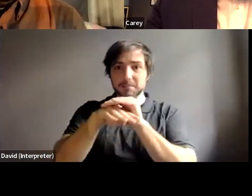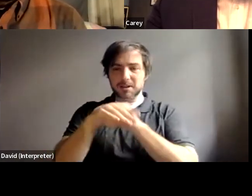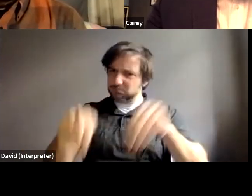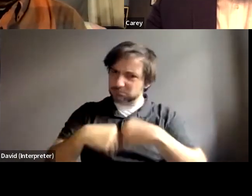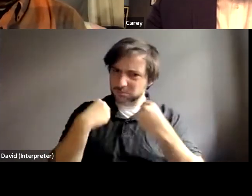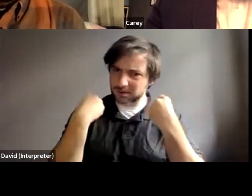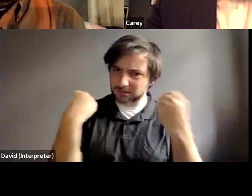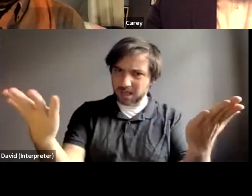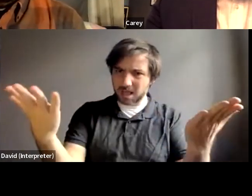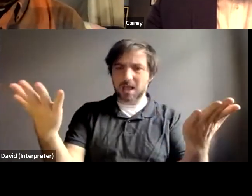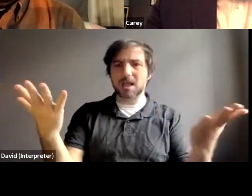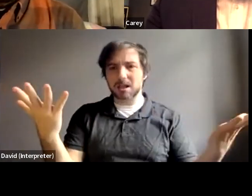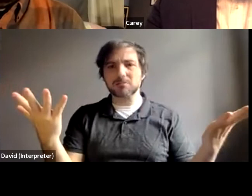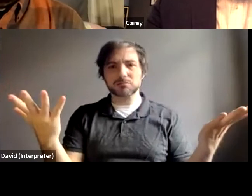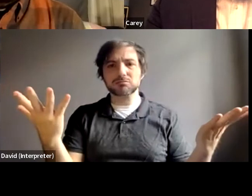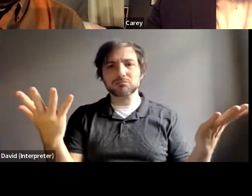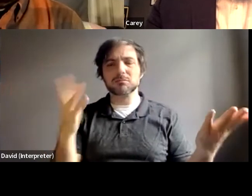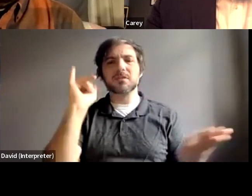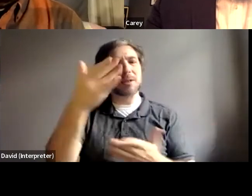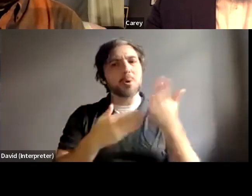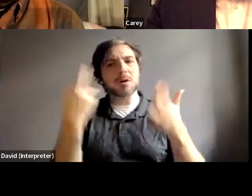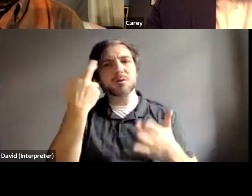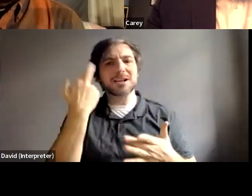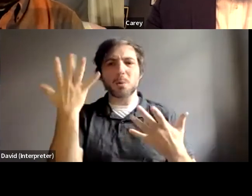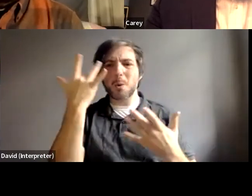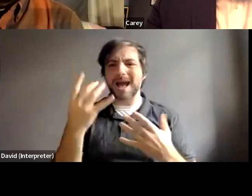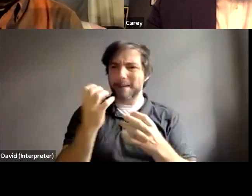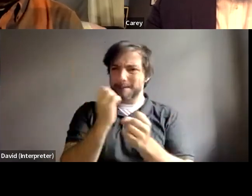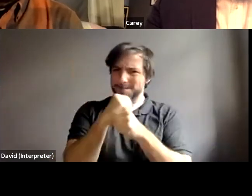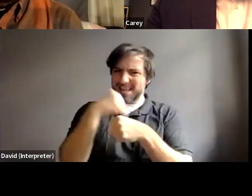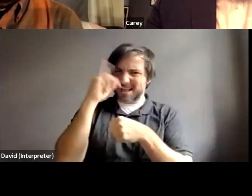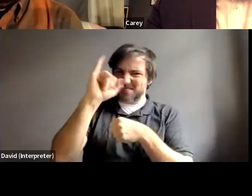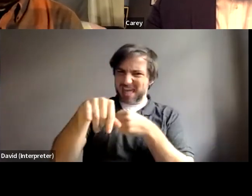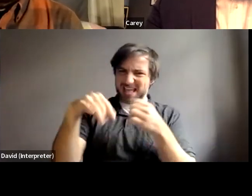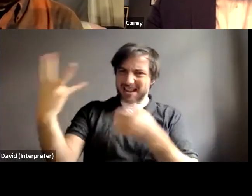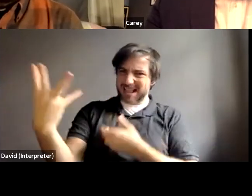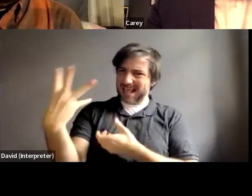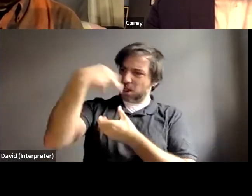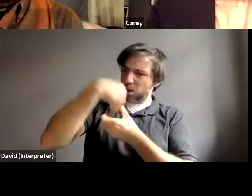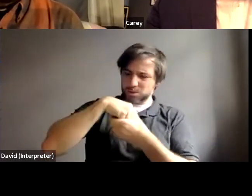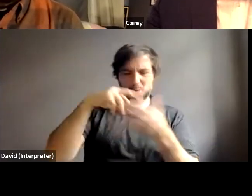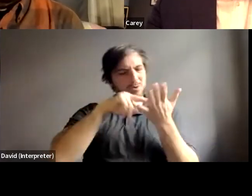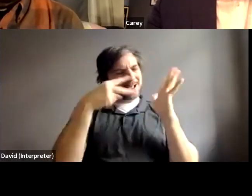ed about making that definition for inclusion. Part of the reason I say